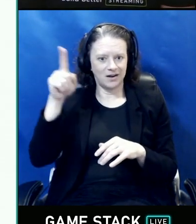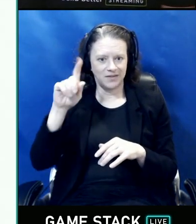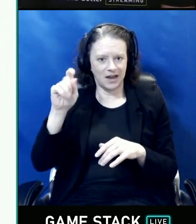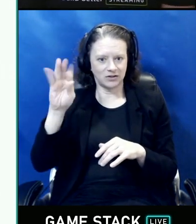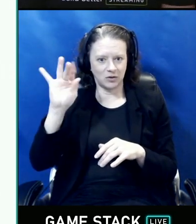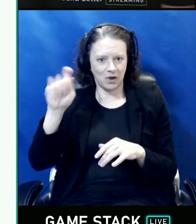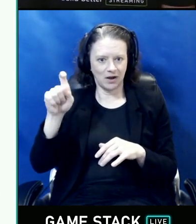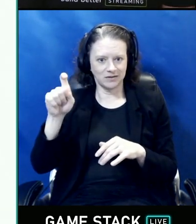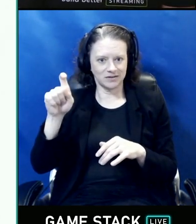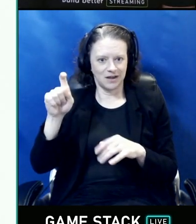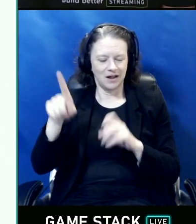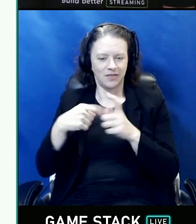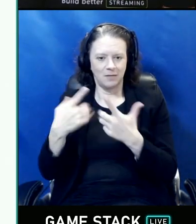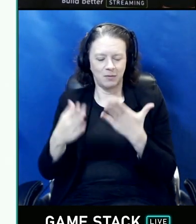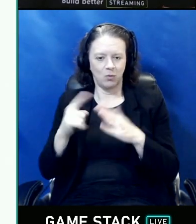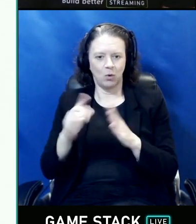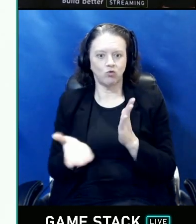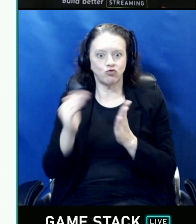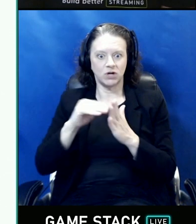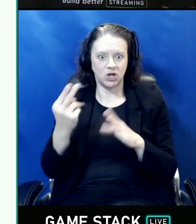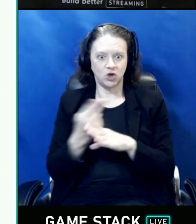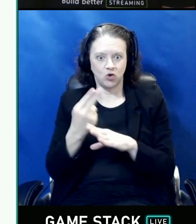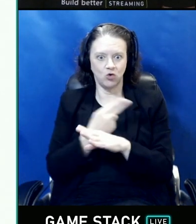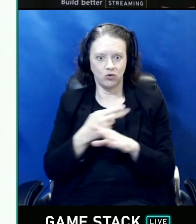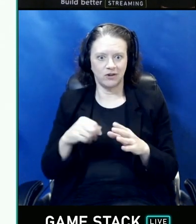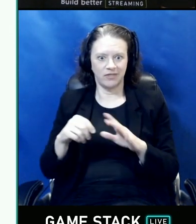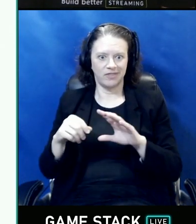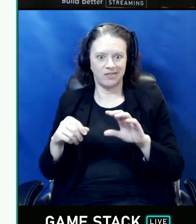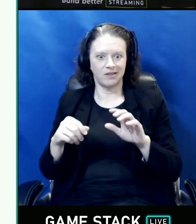so we need to keep an actual map on the side. The code is fairly trivial.